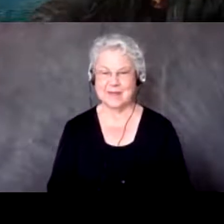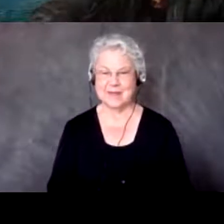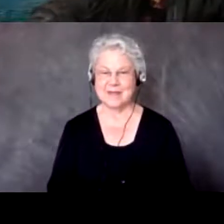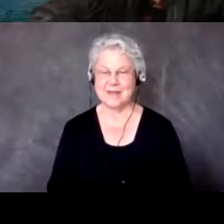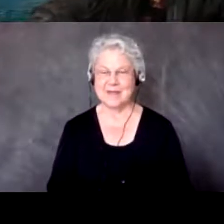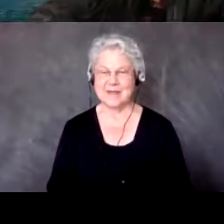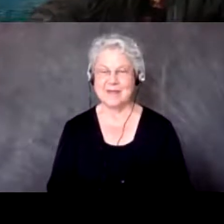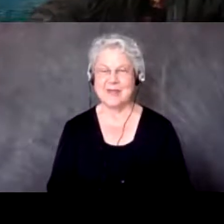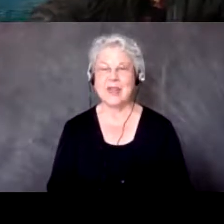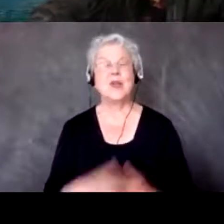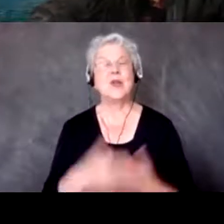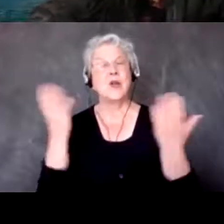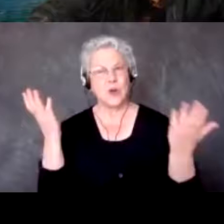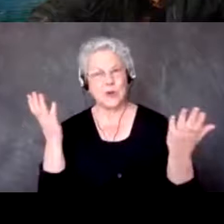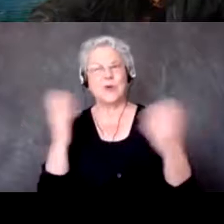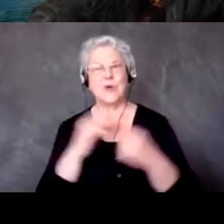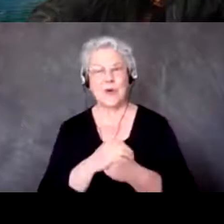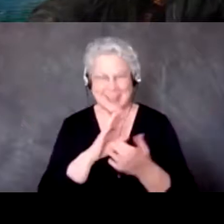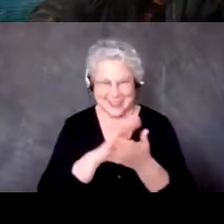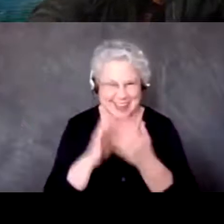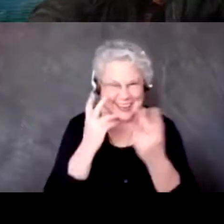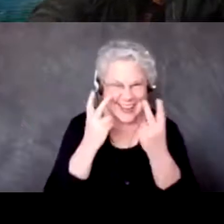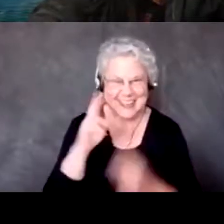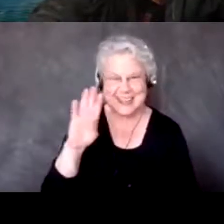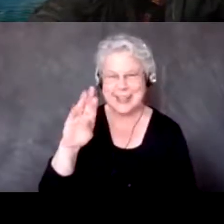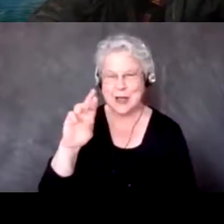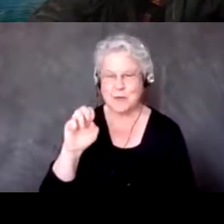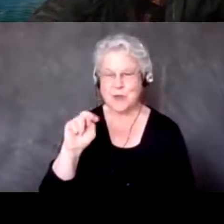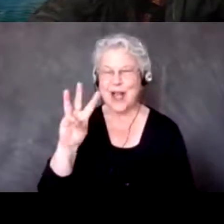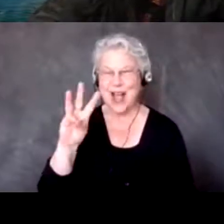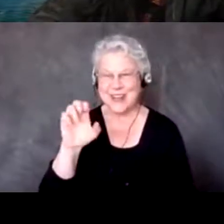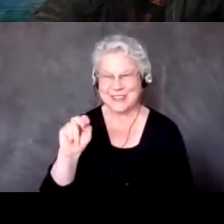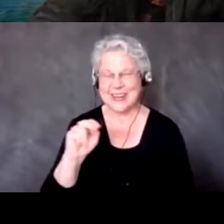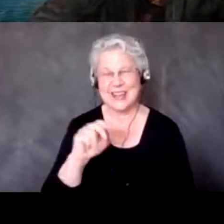So as much -- oh, nice to see you Bronwen. As much as I would love to spend time getting to